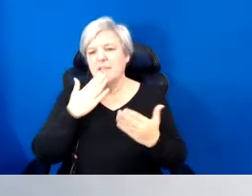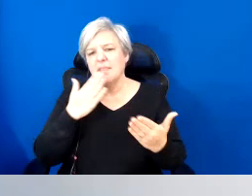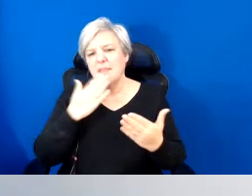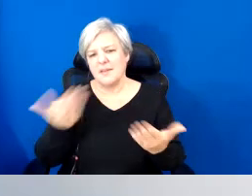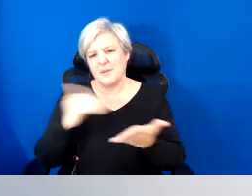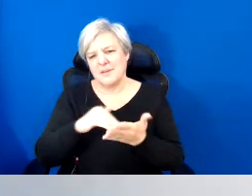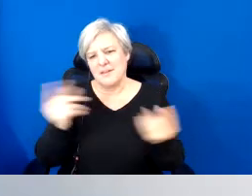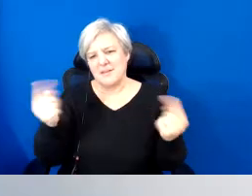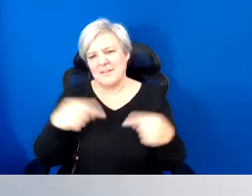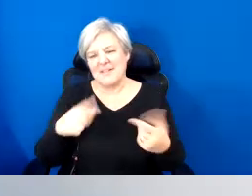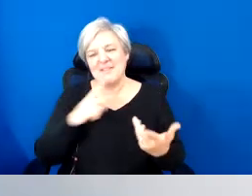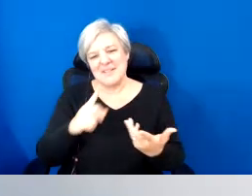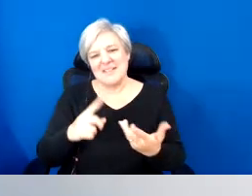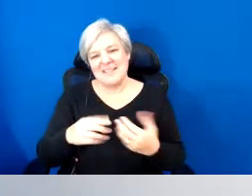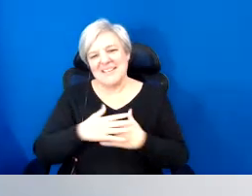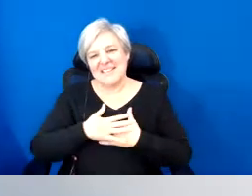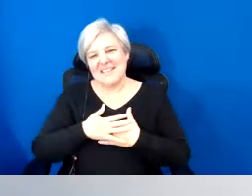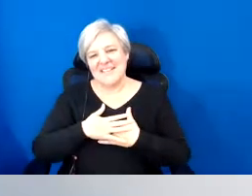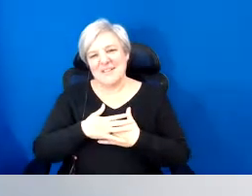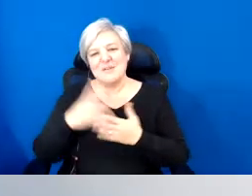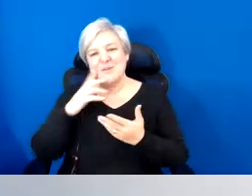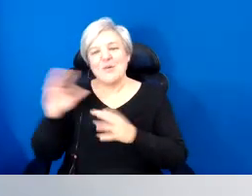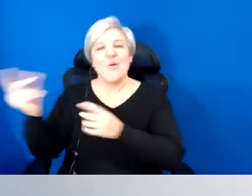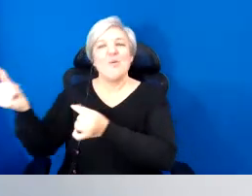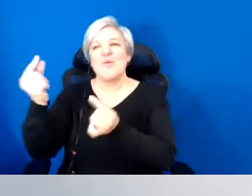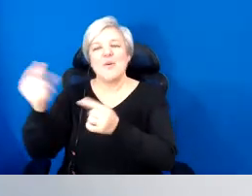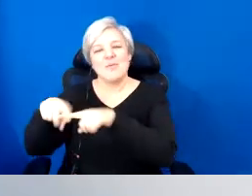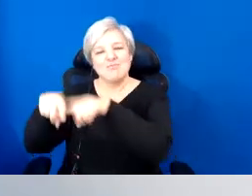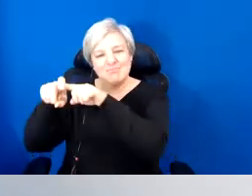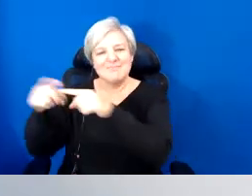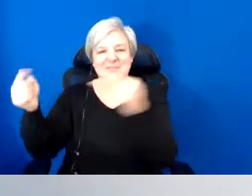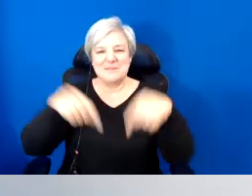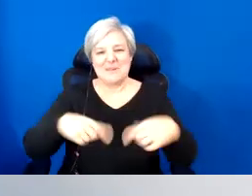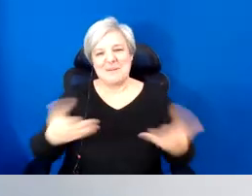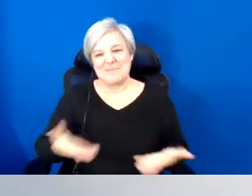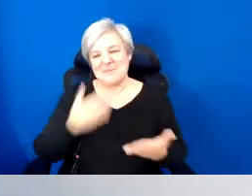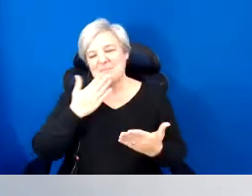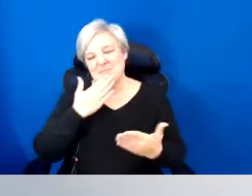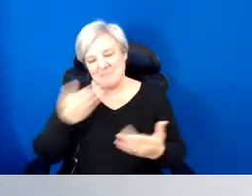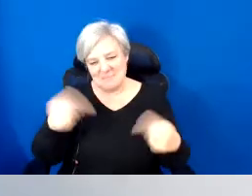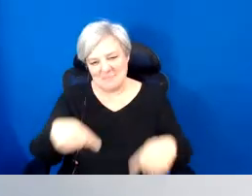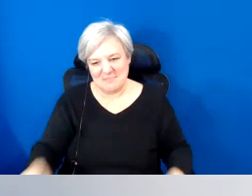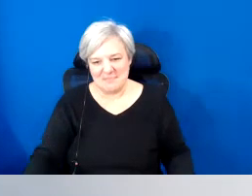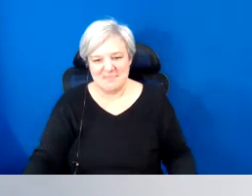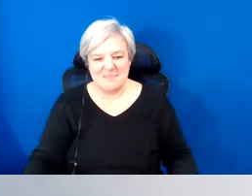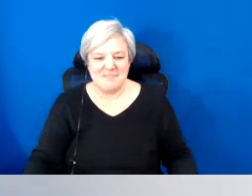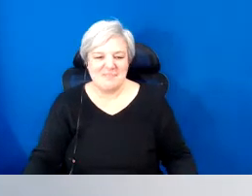You could have did a lot of things today, but you chose to spend your time with us. And we're so grateful for that.